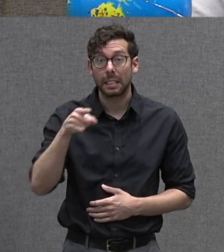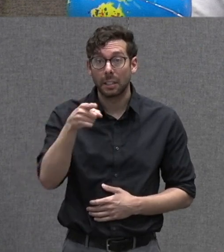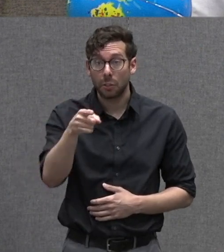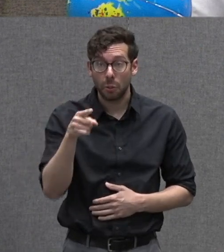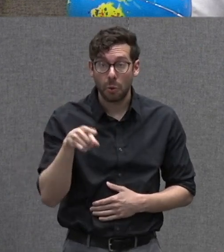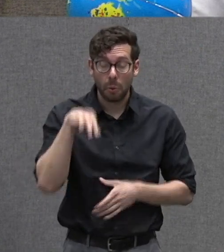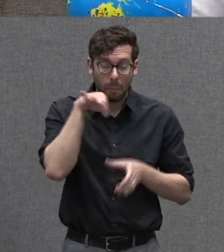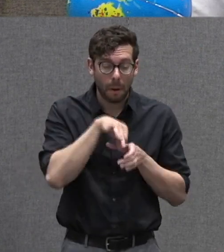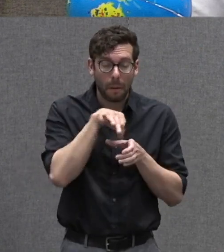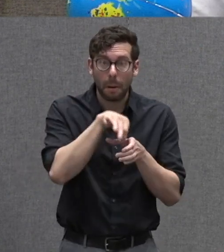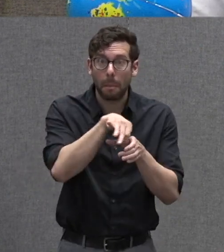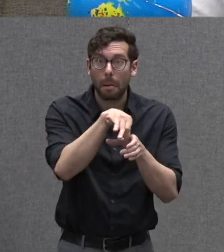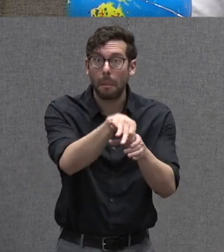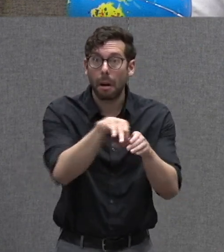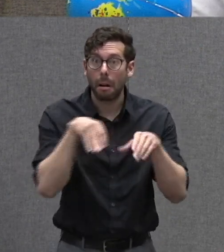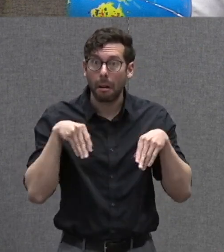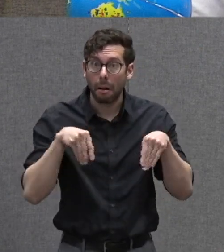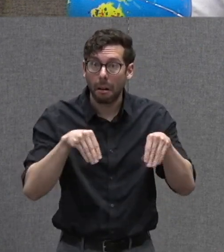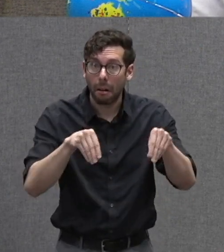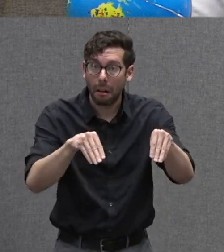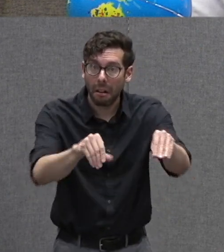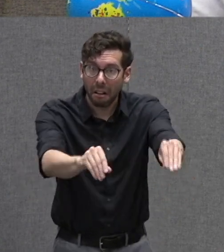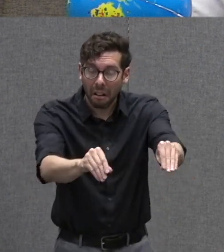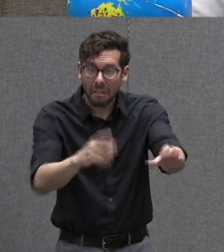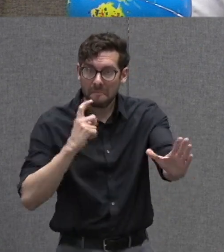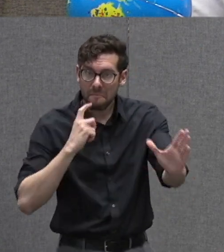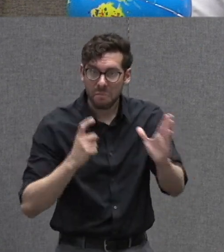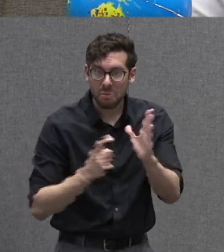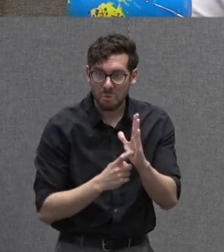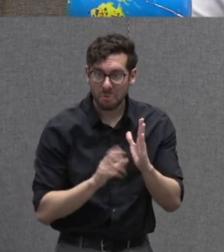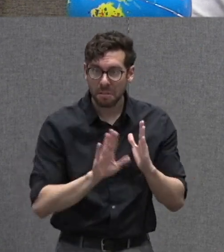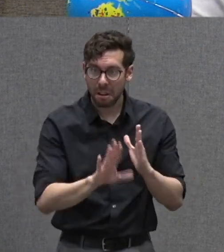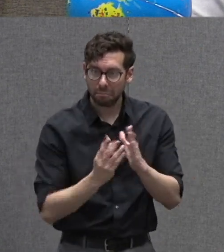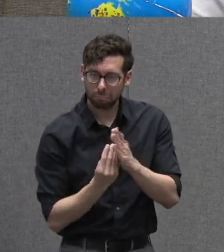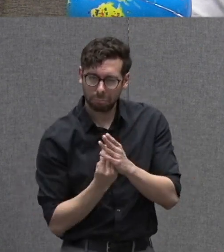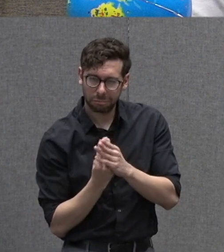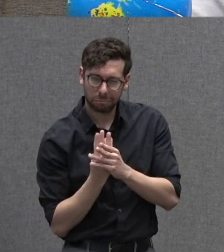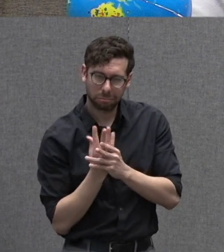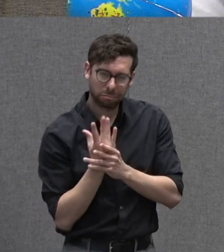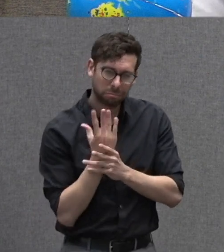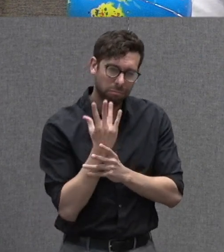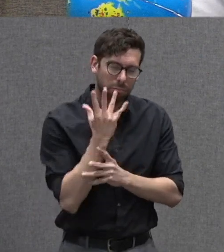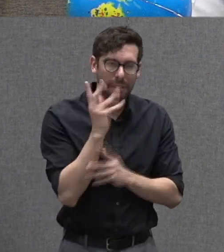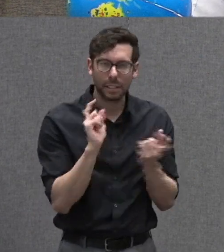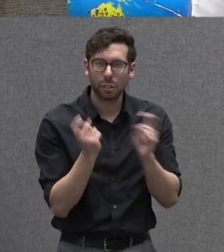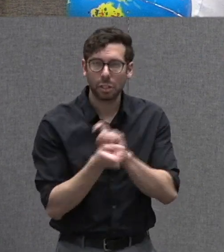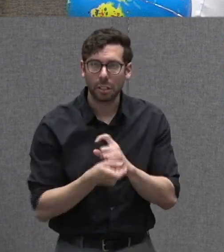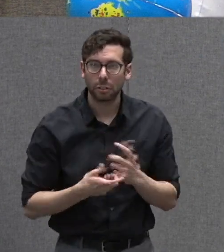See how they start to change and grow. All of these words help me to think about things